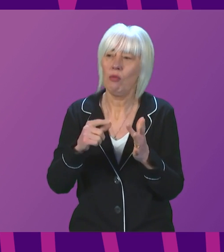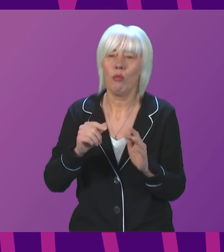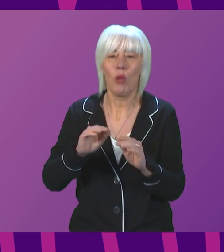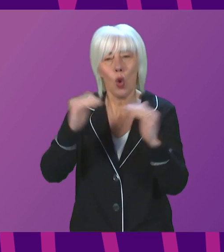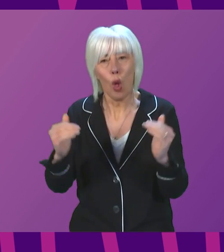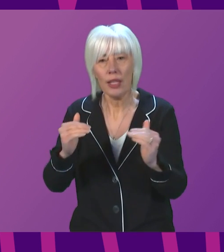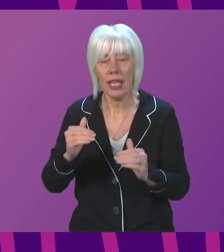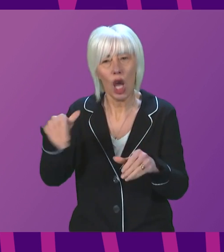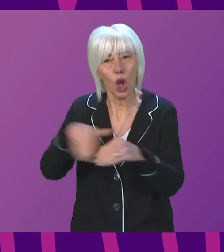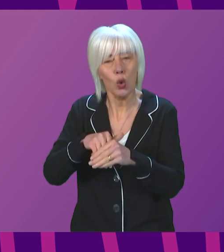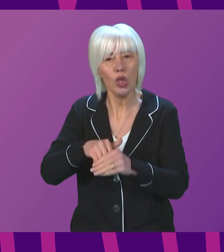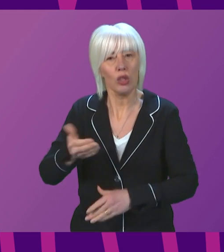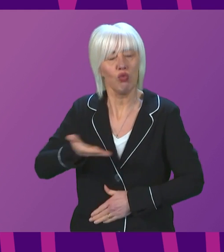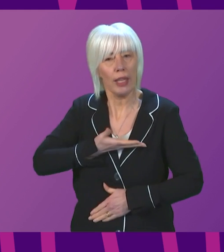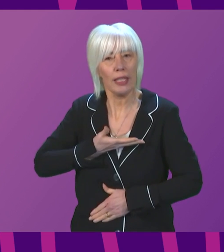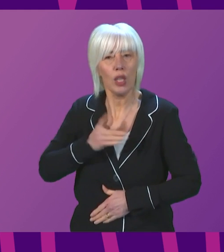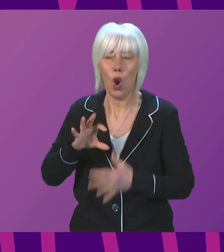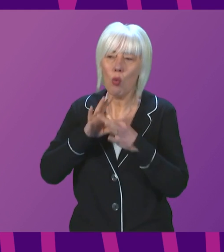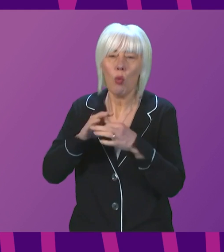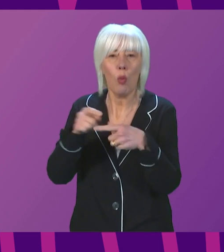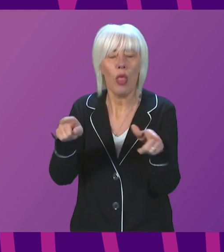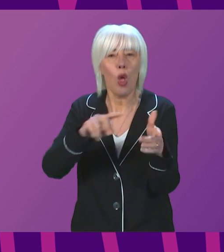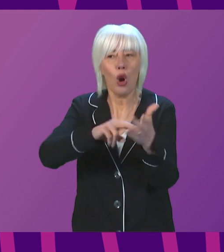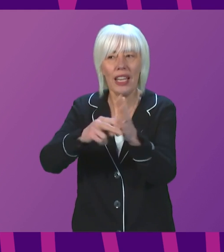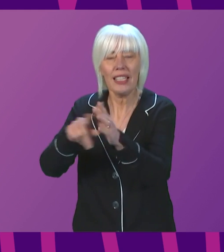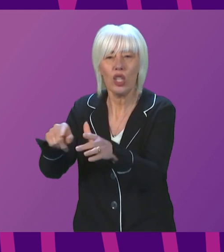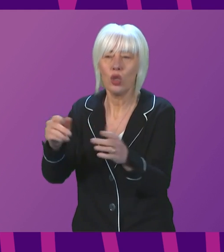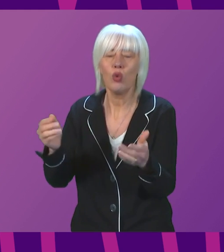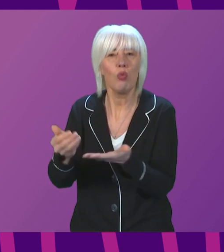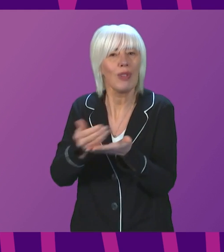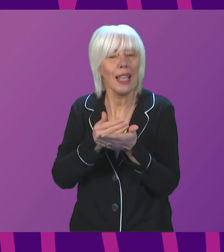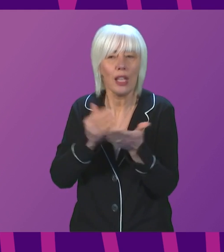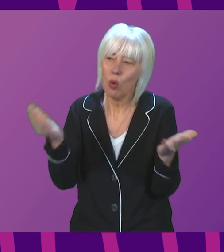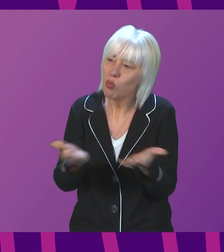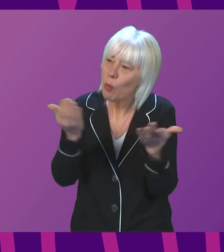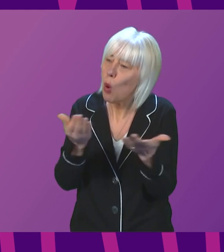We work closely with national LGBTI organisations to protect, promote and improve equality.